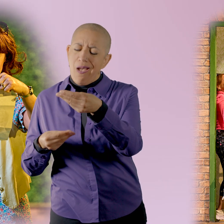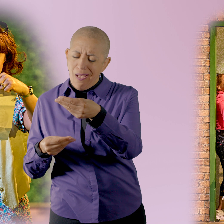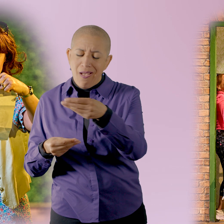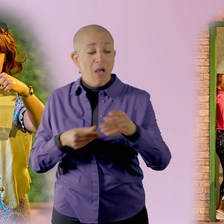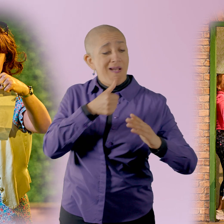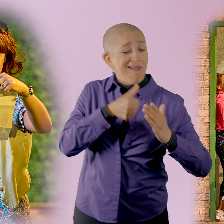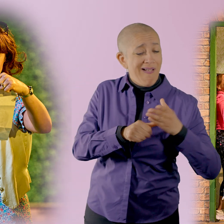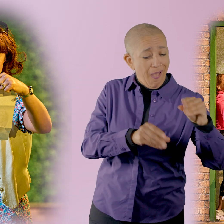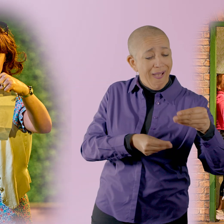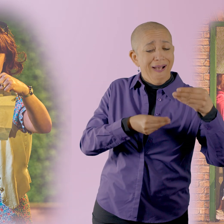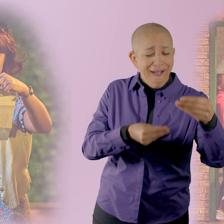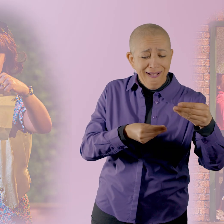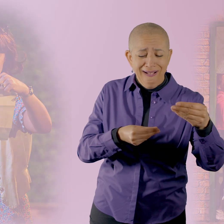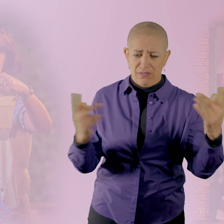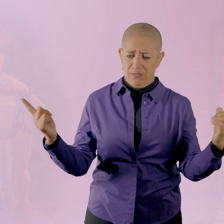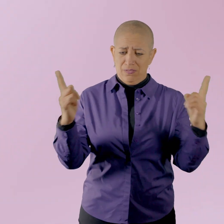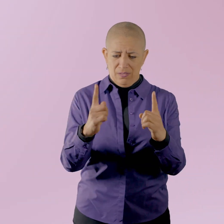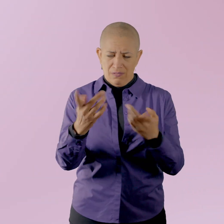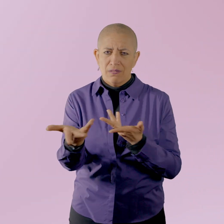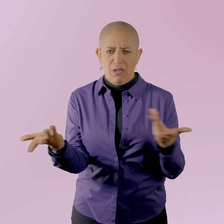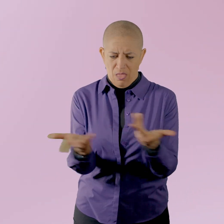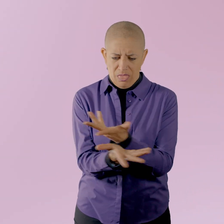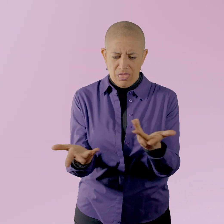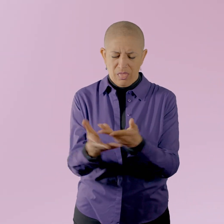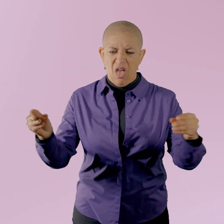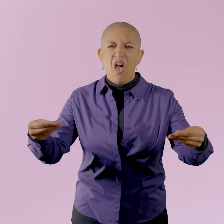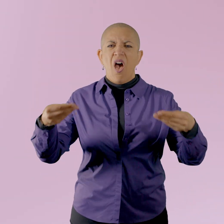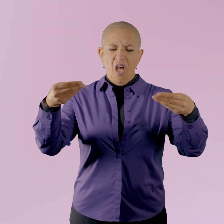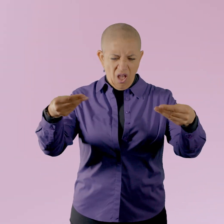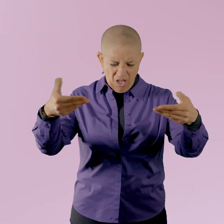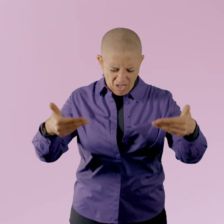to teach him a lesson.